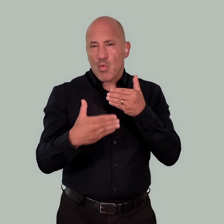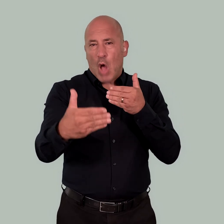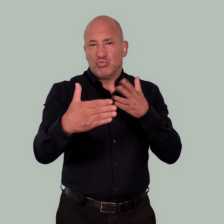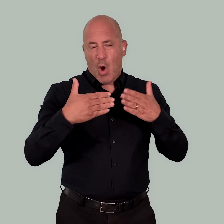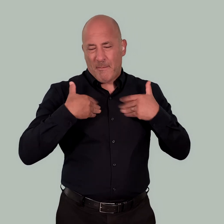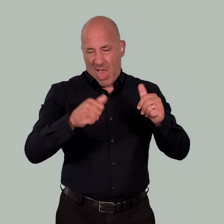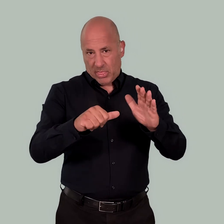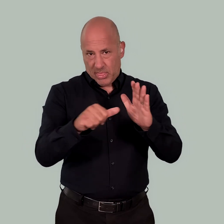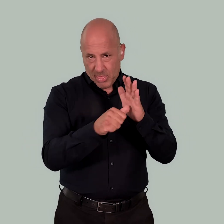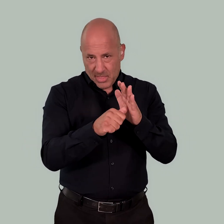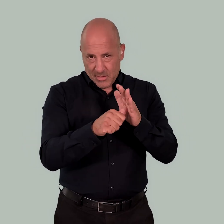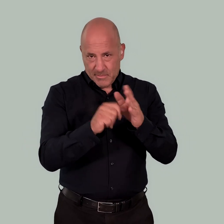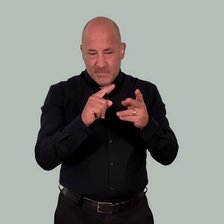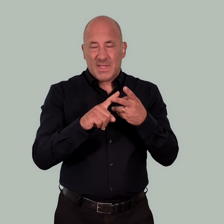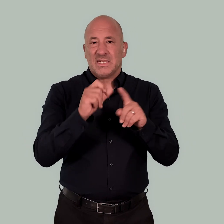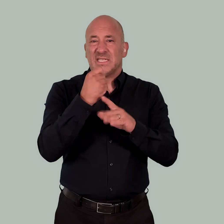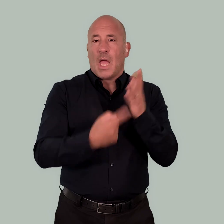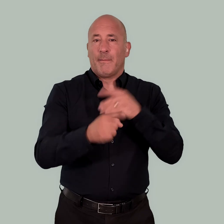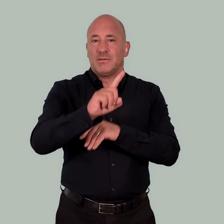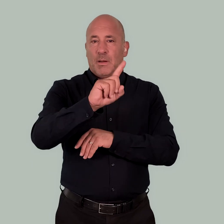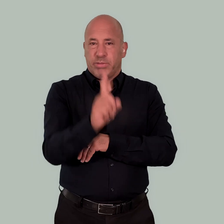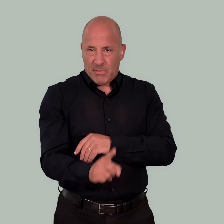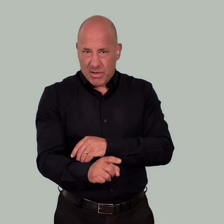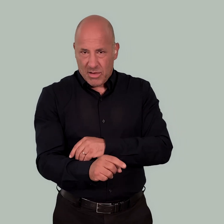Long-term health conditions; disabled people;